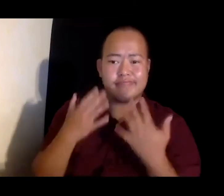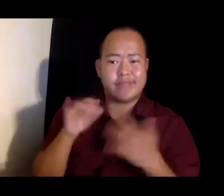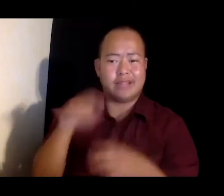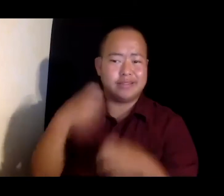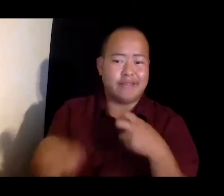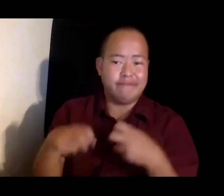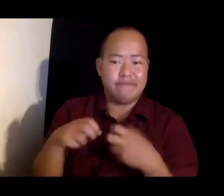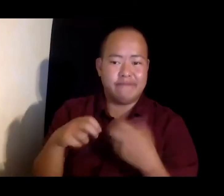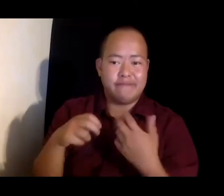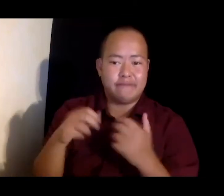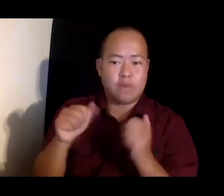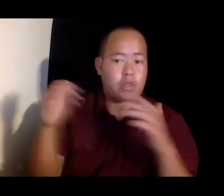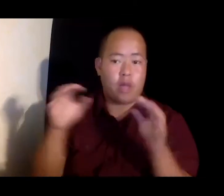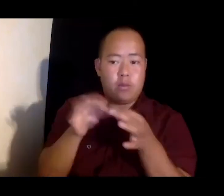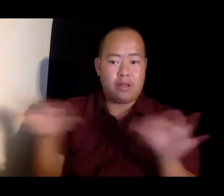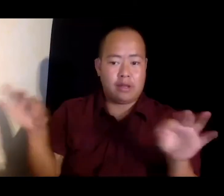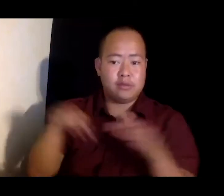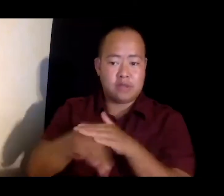(sign language)